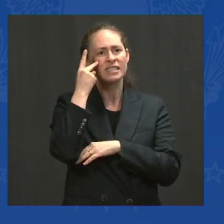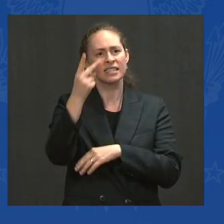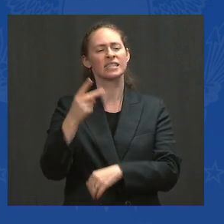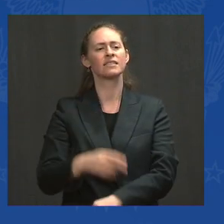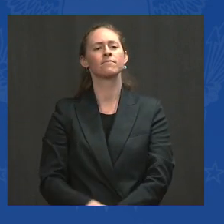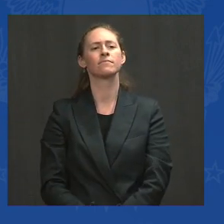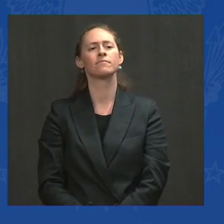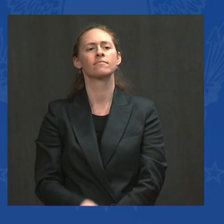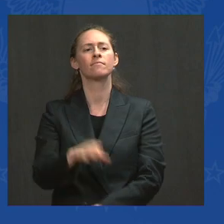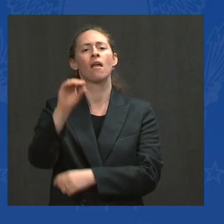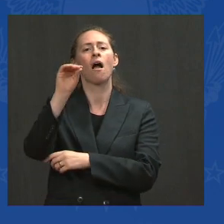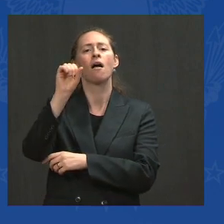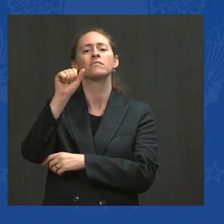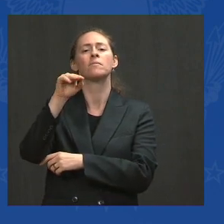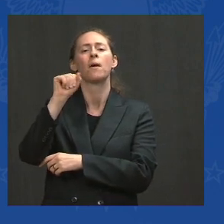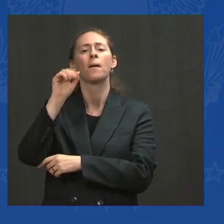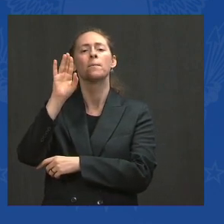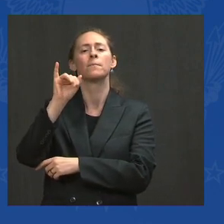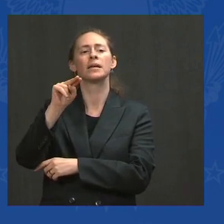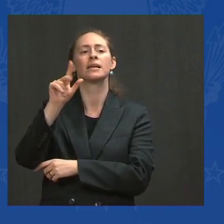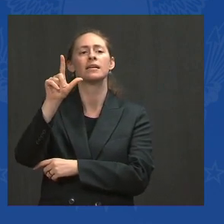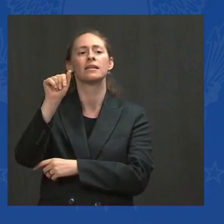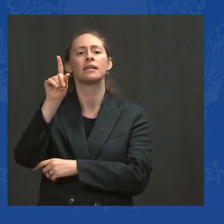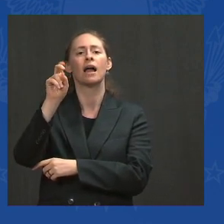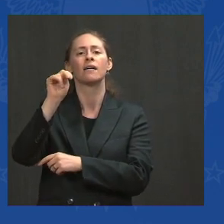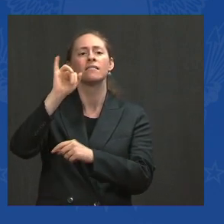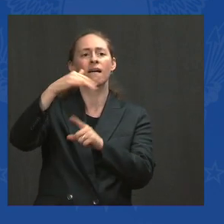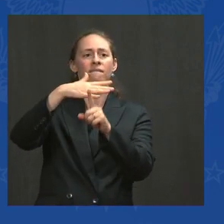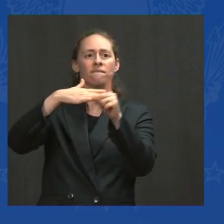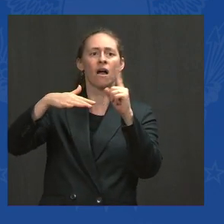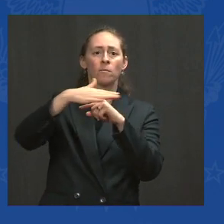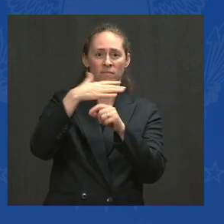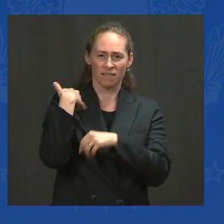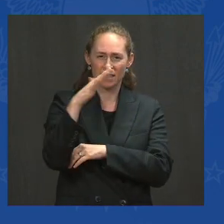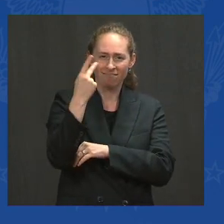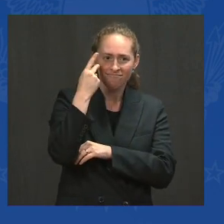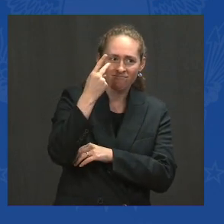allegedly escaped or -- out of harm's way.